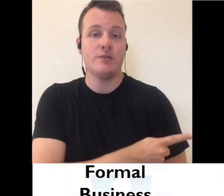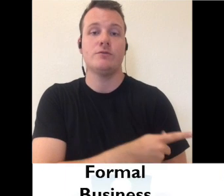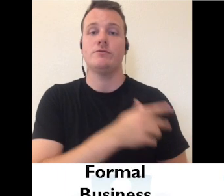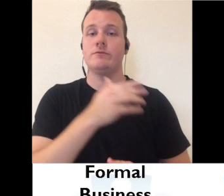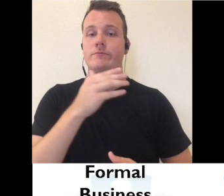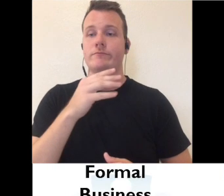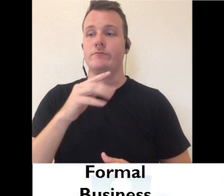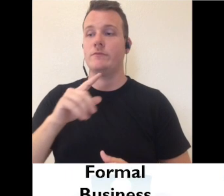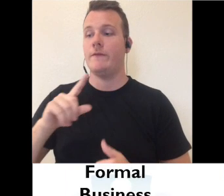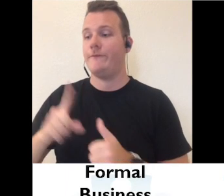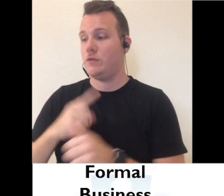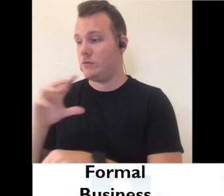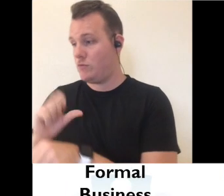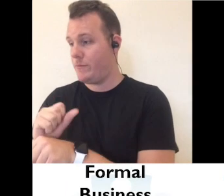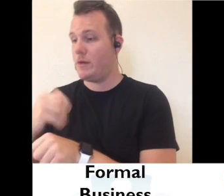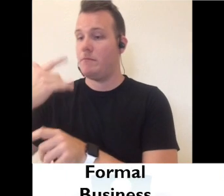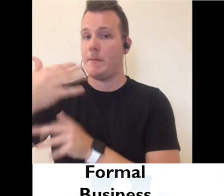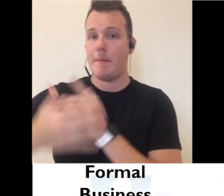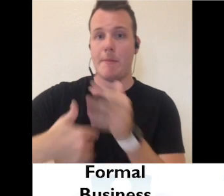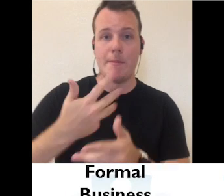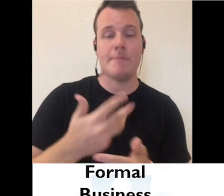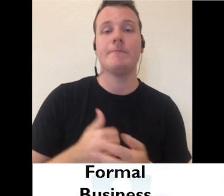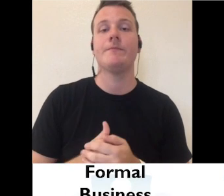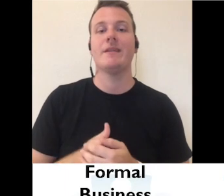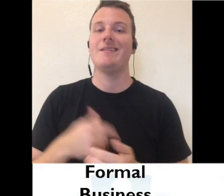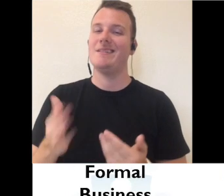section to write, but it's tricky because [you don't]